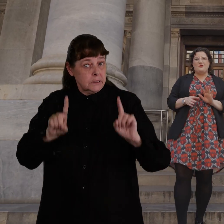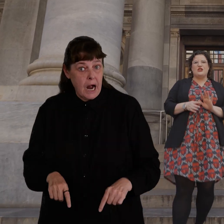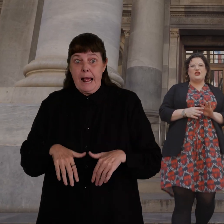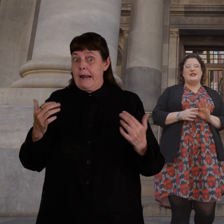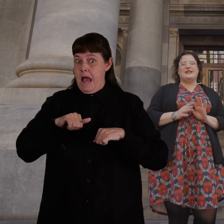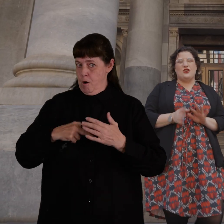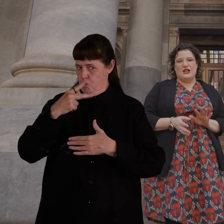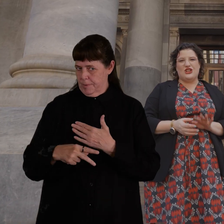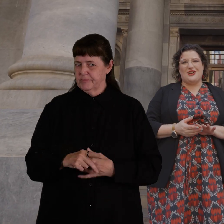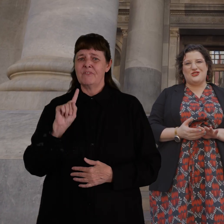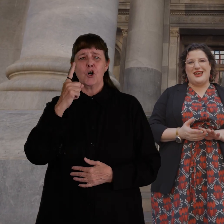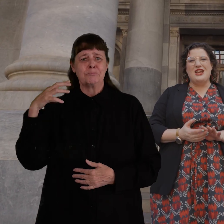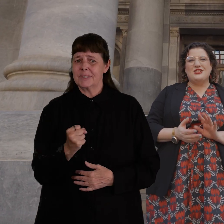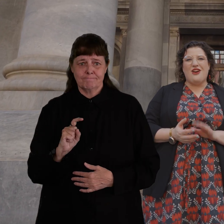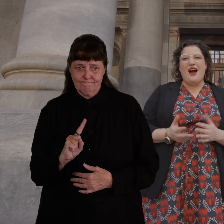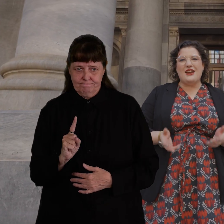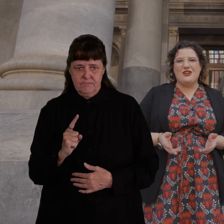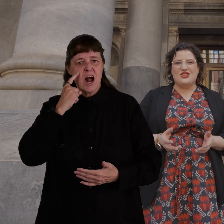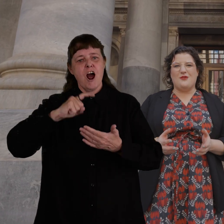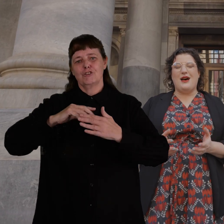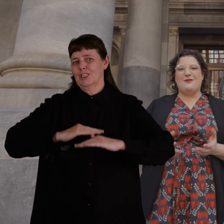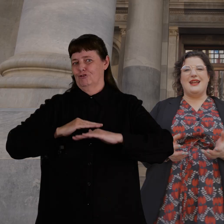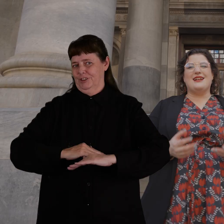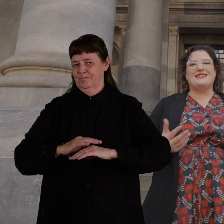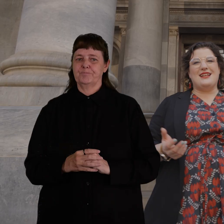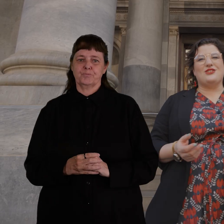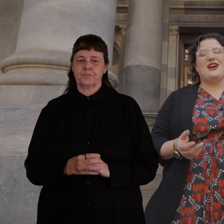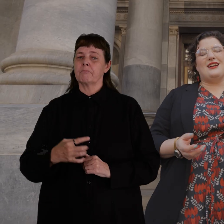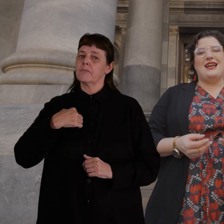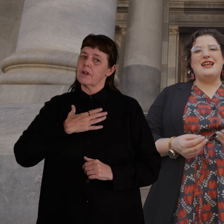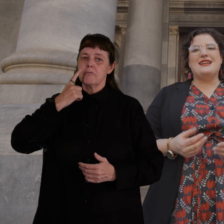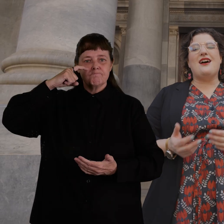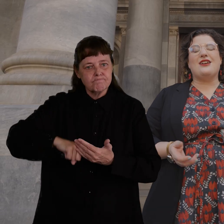thing we do is acknowledge Country. I acknowledge that Parliament House stands on Kaurna land, and I